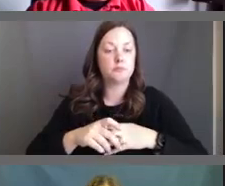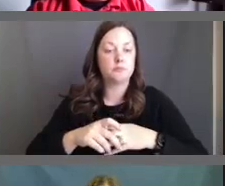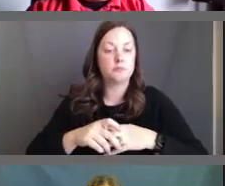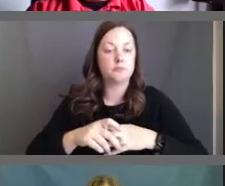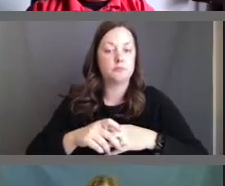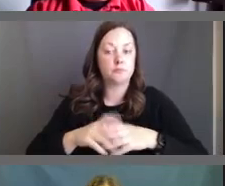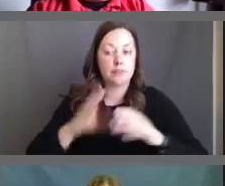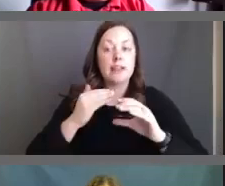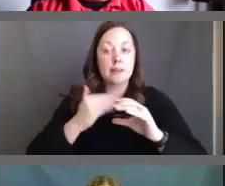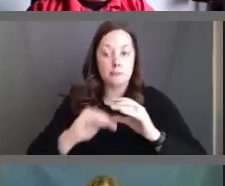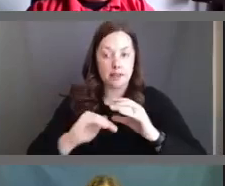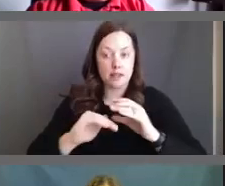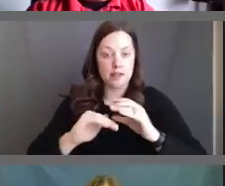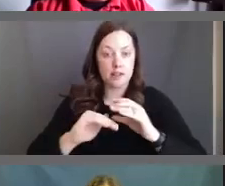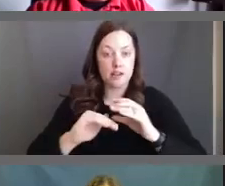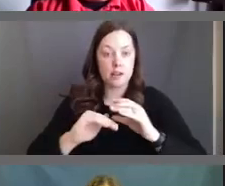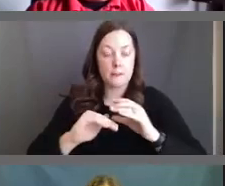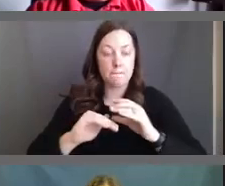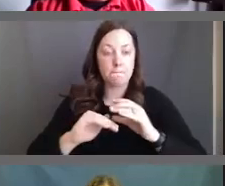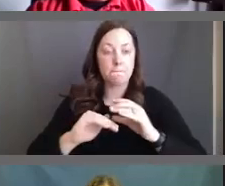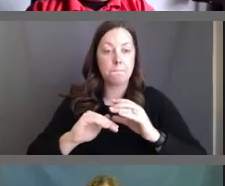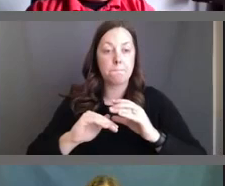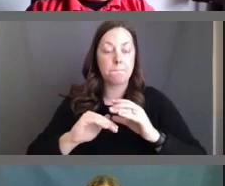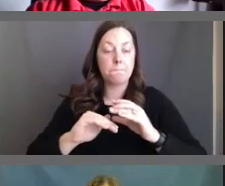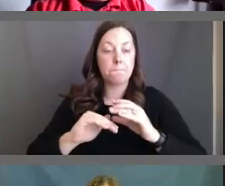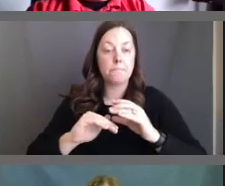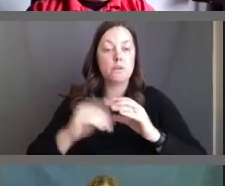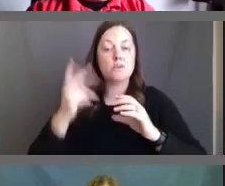on the tile or slide. And delete that out and start fresh.